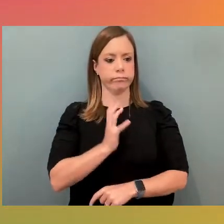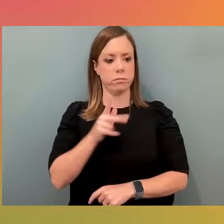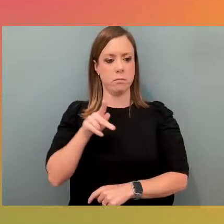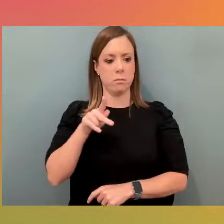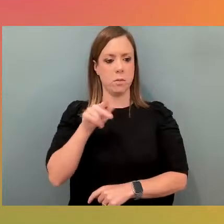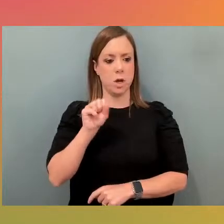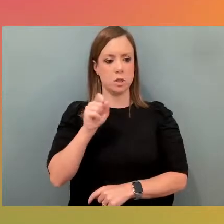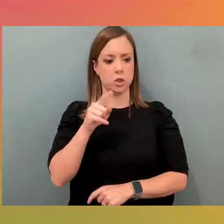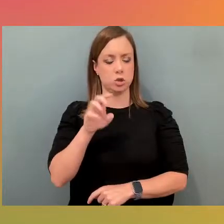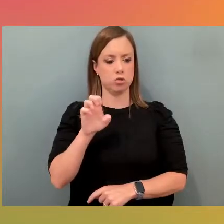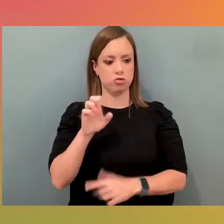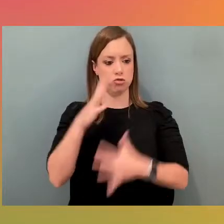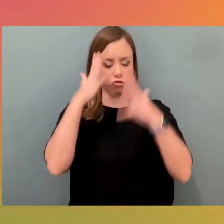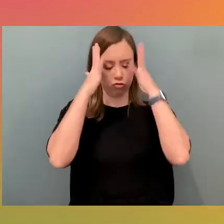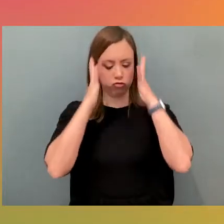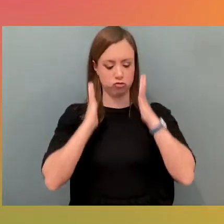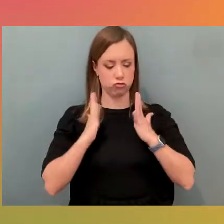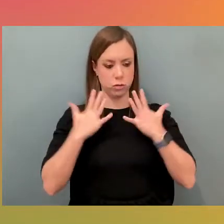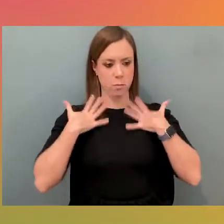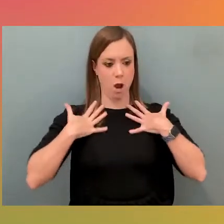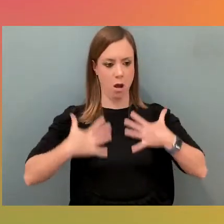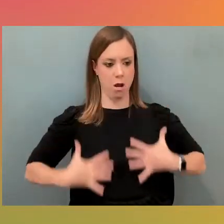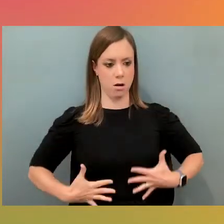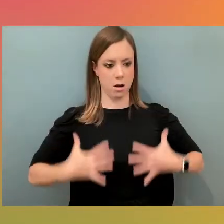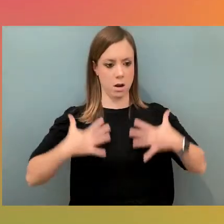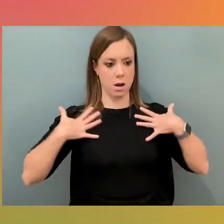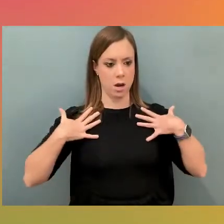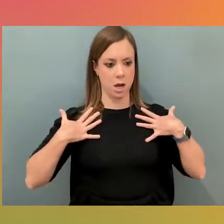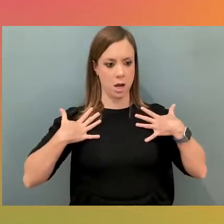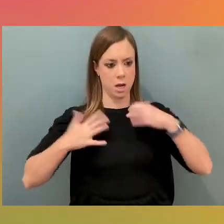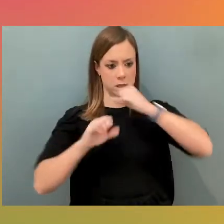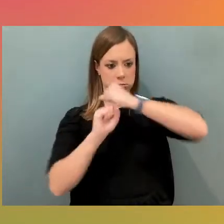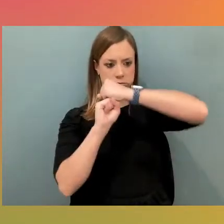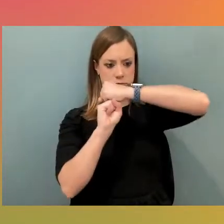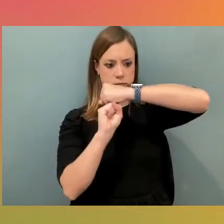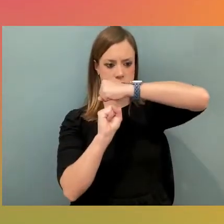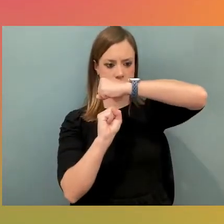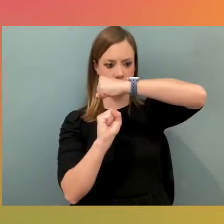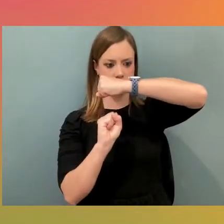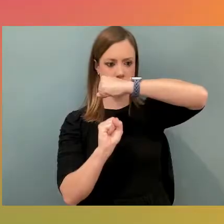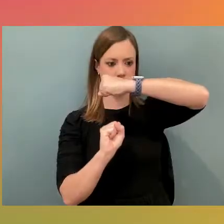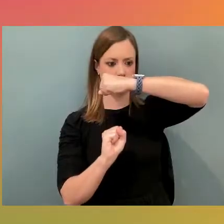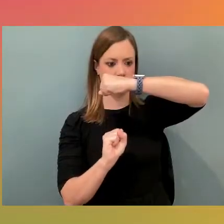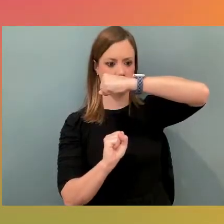AND BACK SO YOUR HEAD IS OVER YOUR SHOULDERS OR OVER YOUR HIS